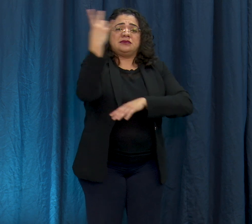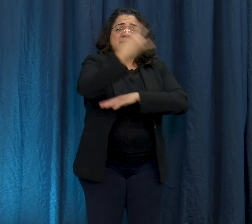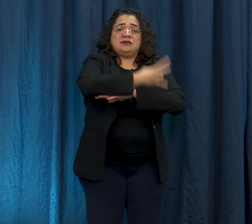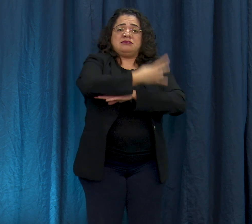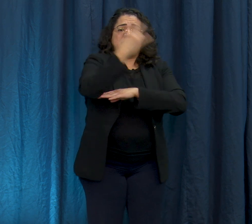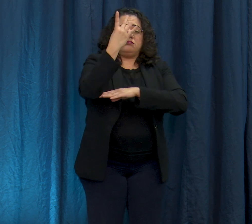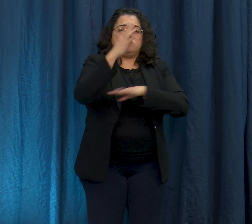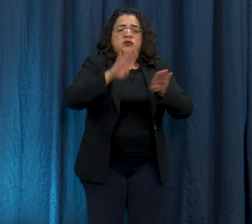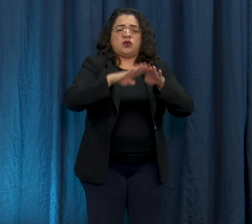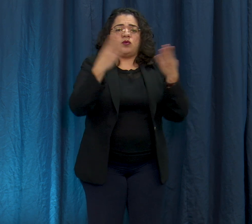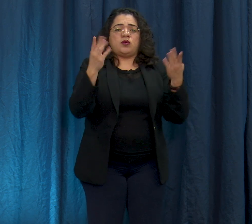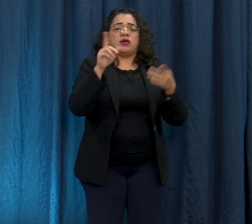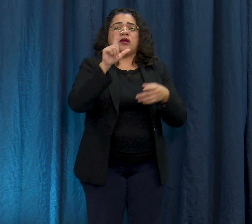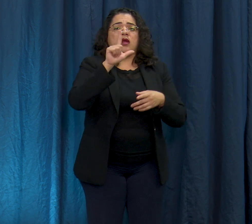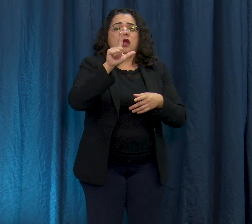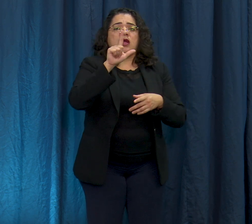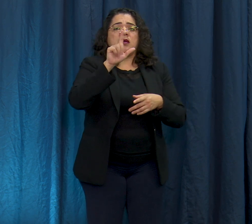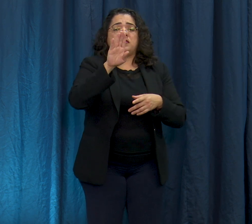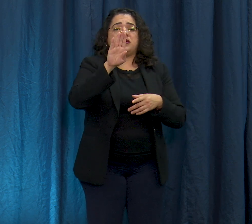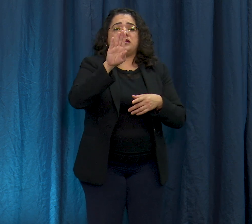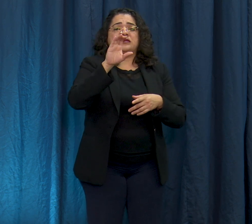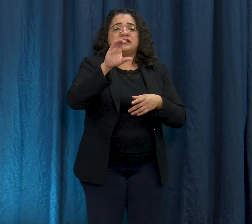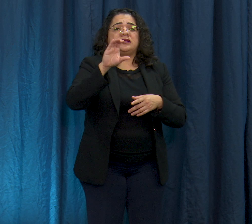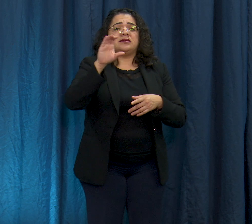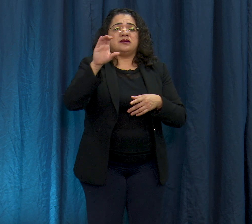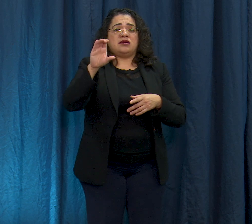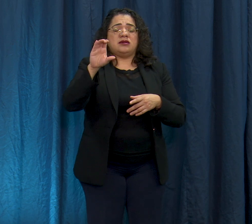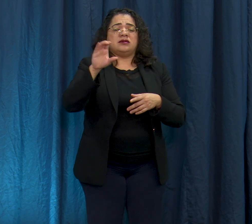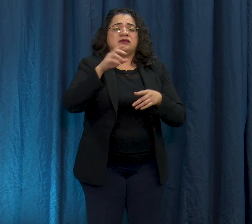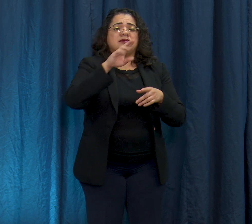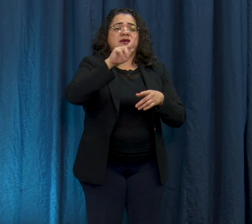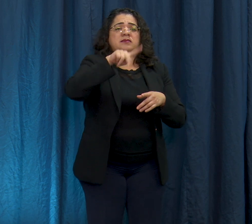colegio Long Beach City case encuentro Ella Pacific Coast Highway